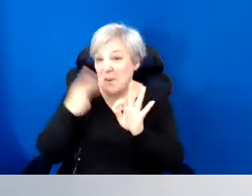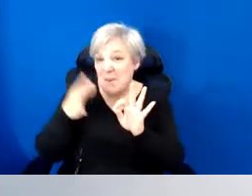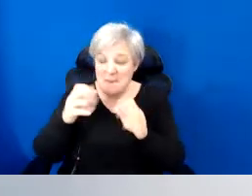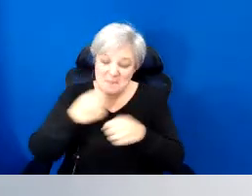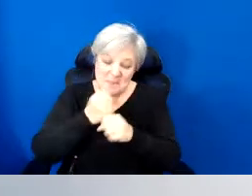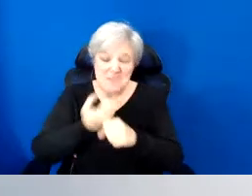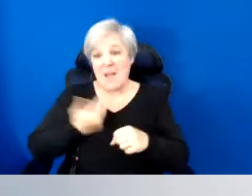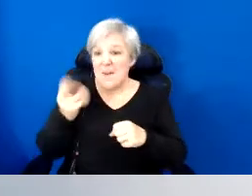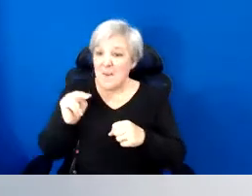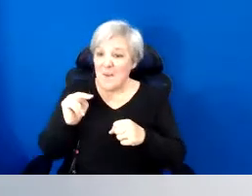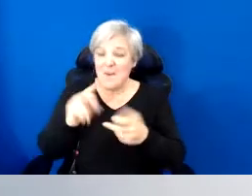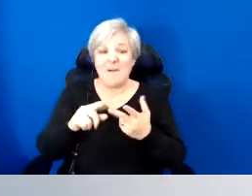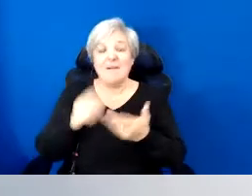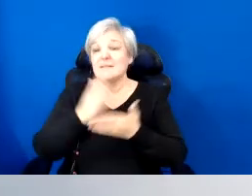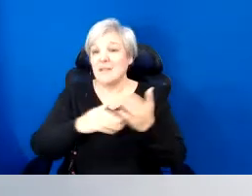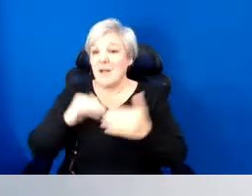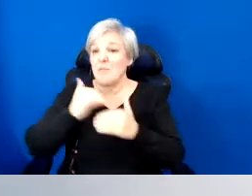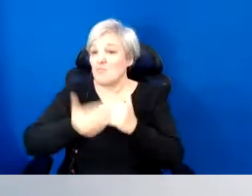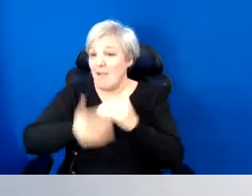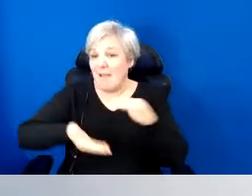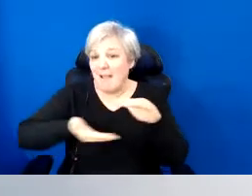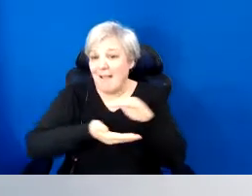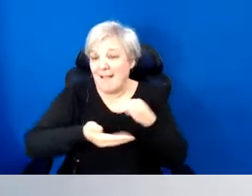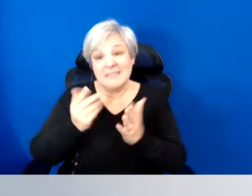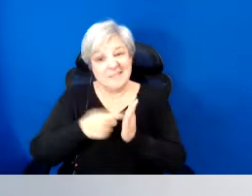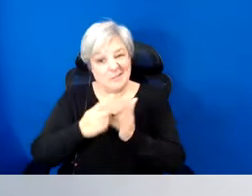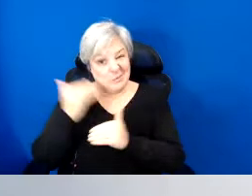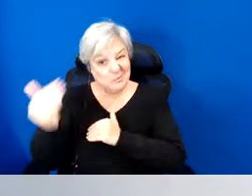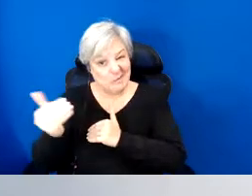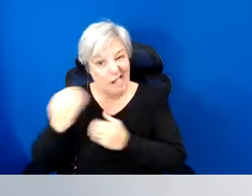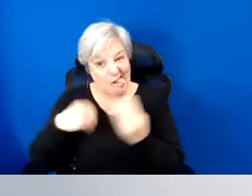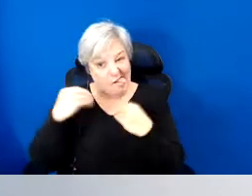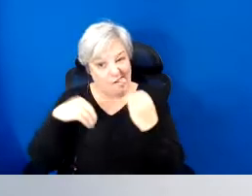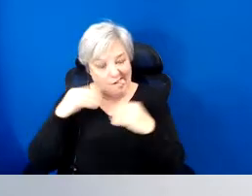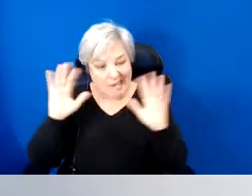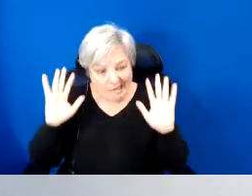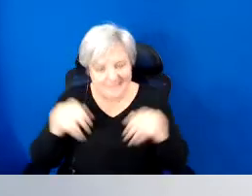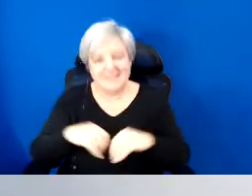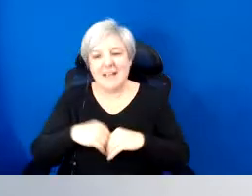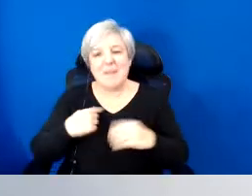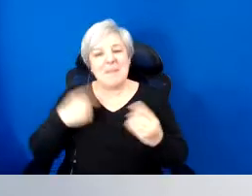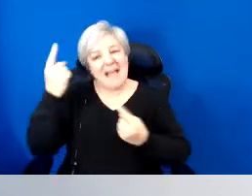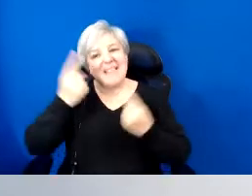Some of us bake bread. Maybe too much bread. I think of this of the freshmen 15.